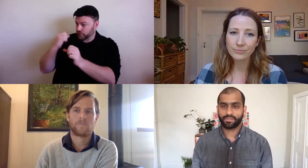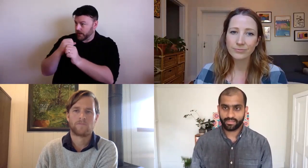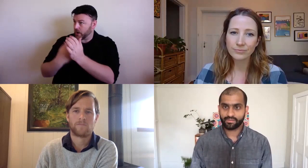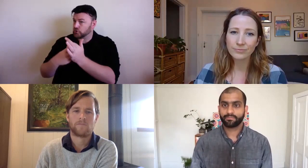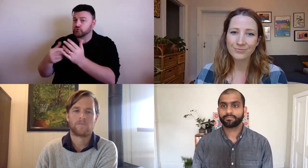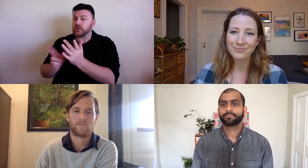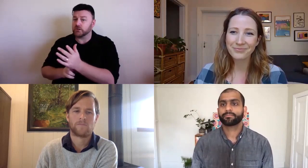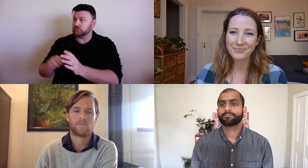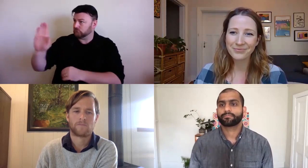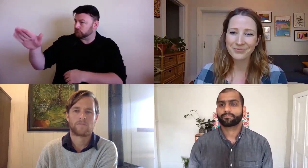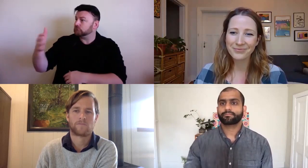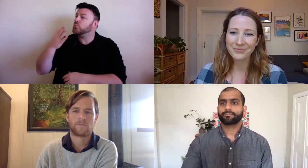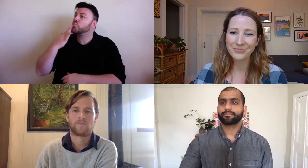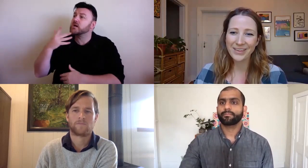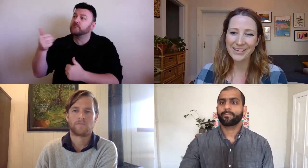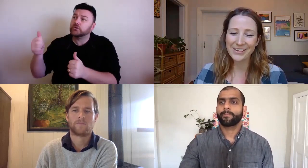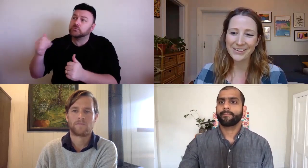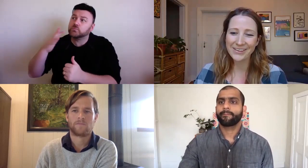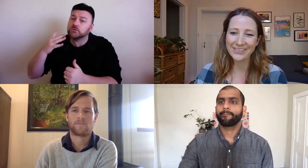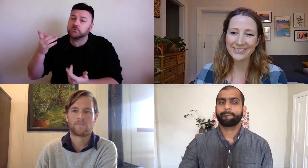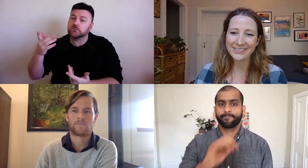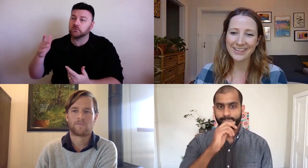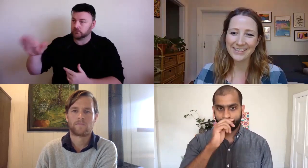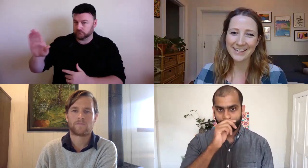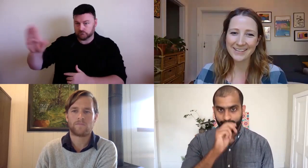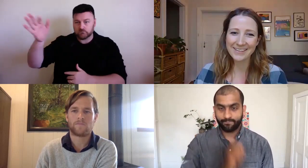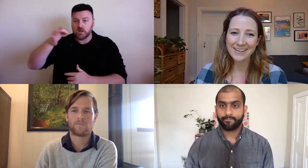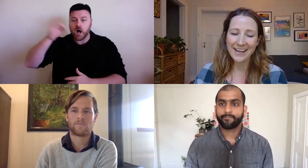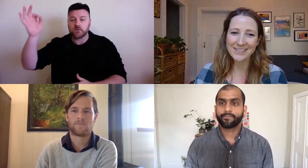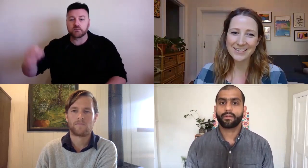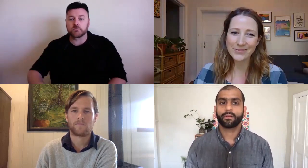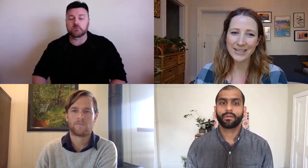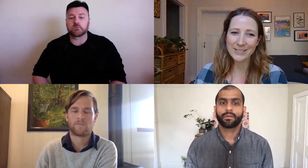cents. >> FRANCES: Thank you. Just one last